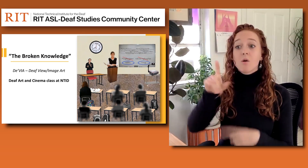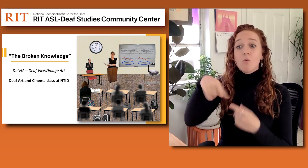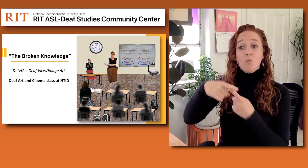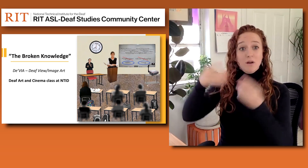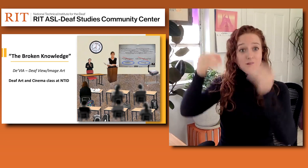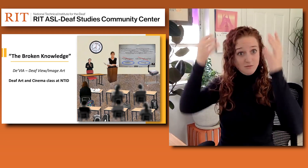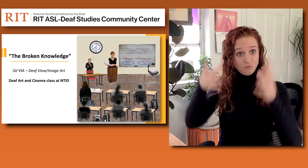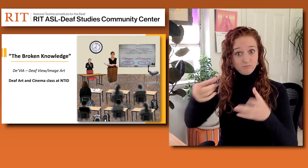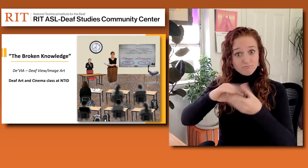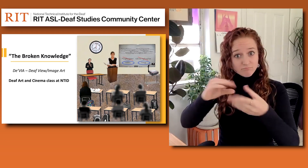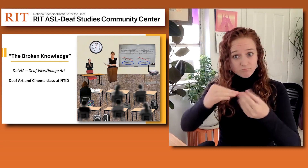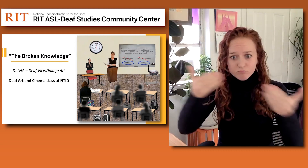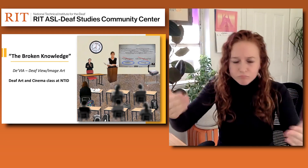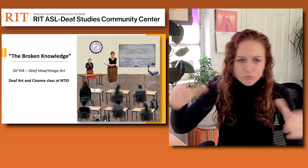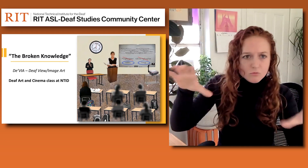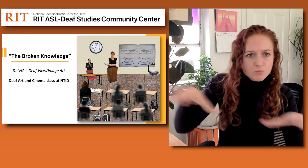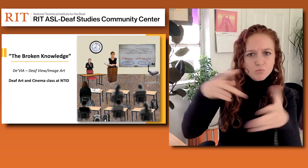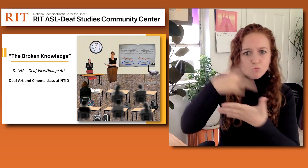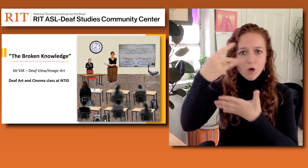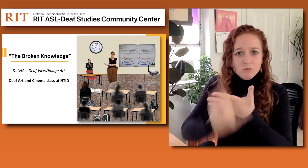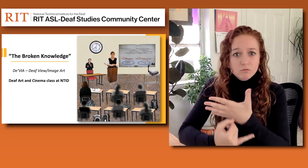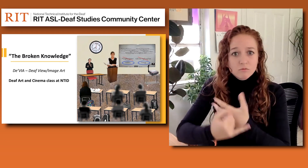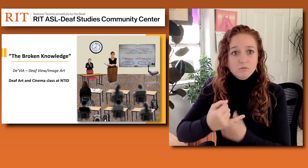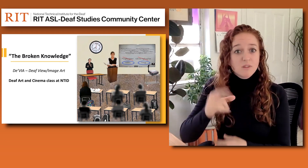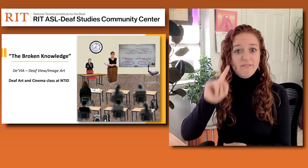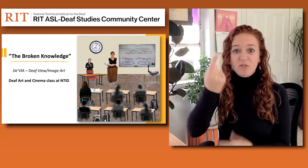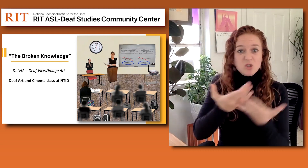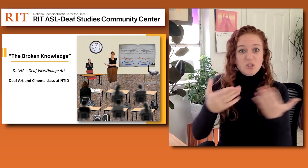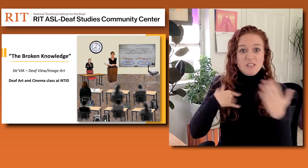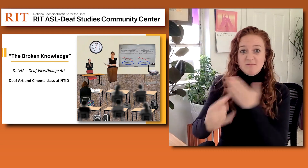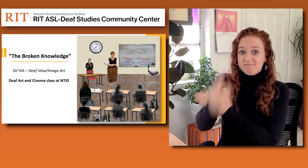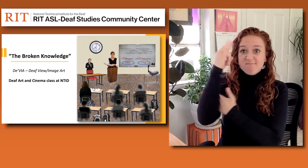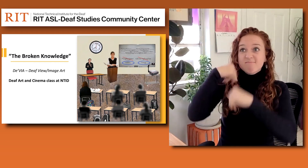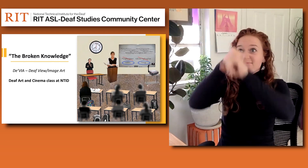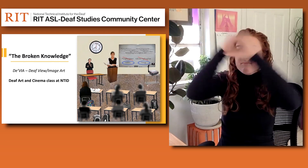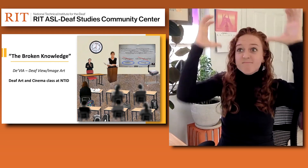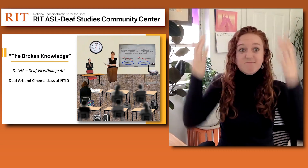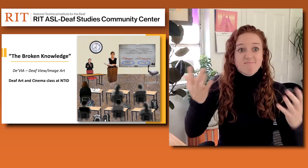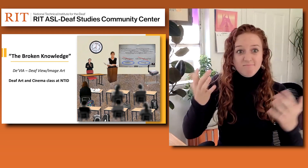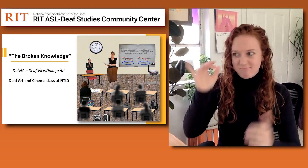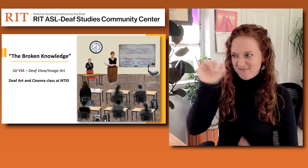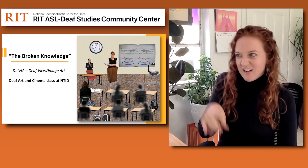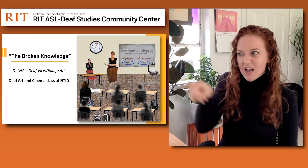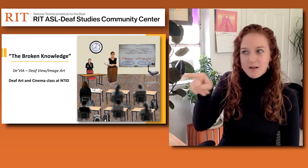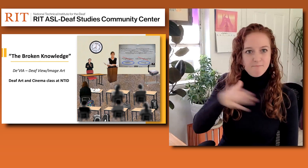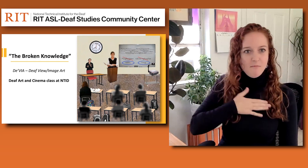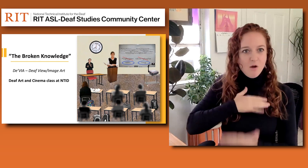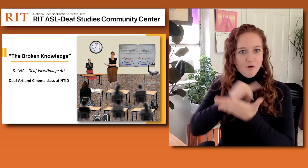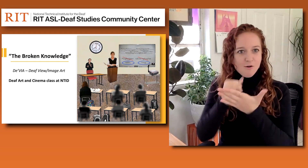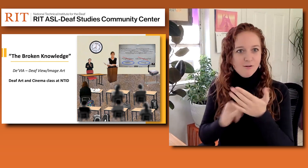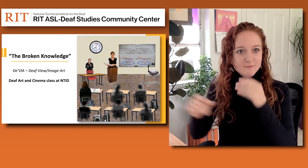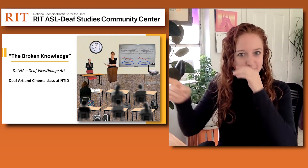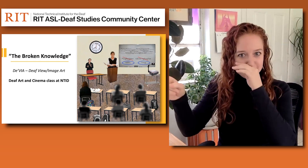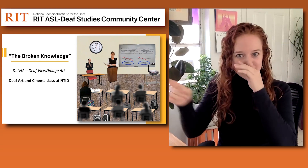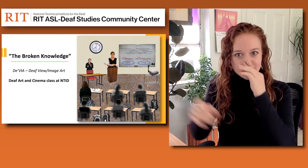which is an art based on the deaf experience. Um, and the first-- this is the first thing that came to my mind.